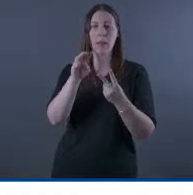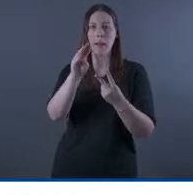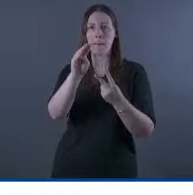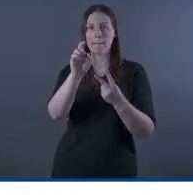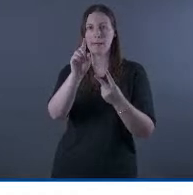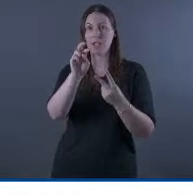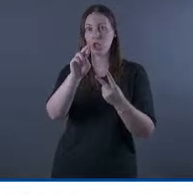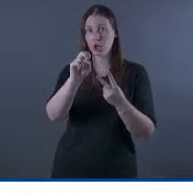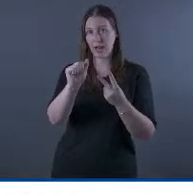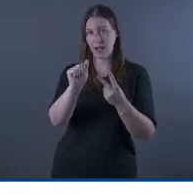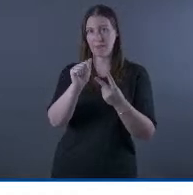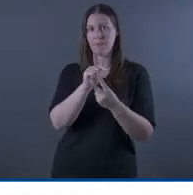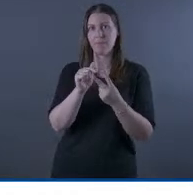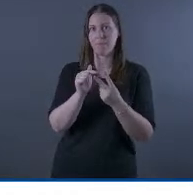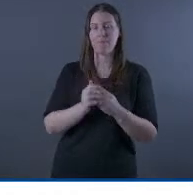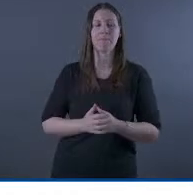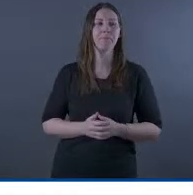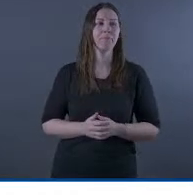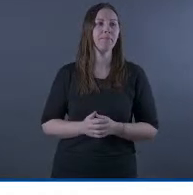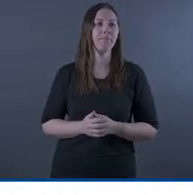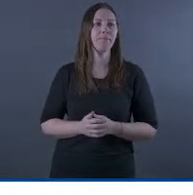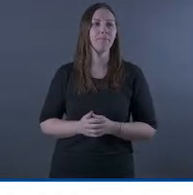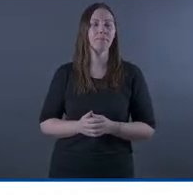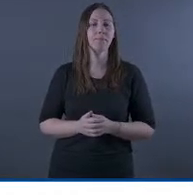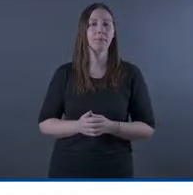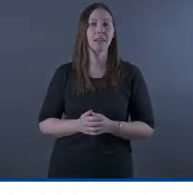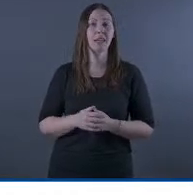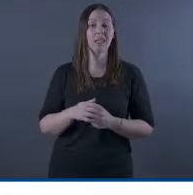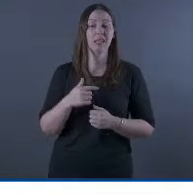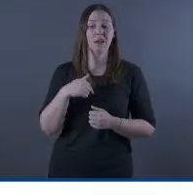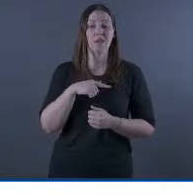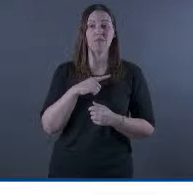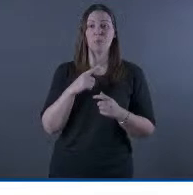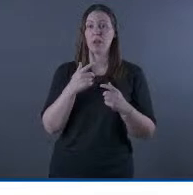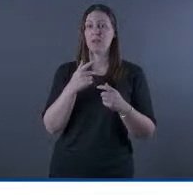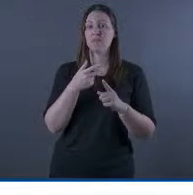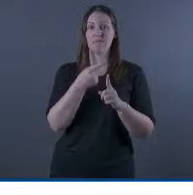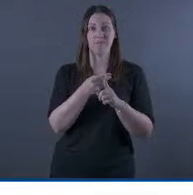So we are vaccinating all people in eligible groups,